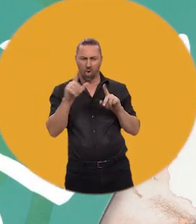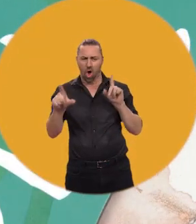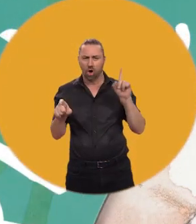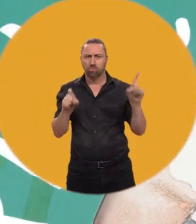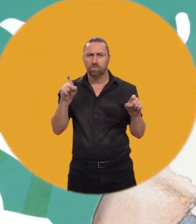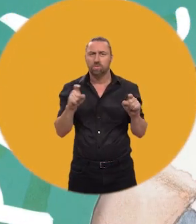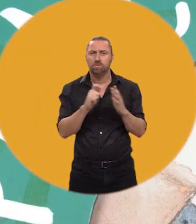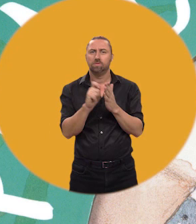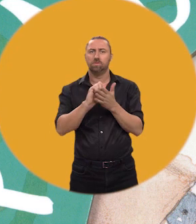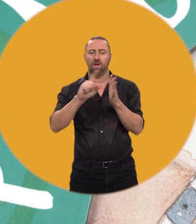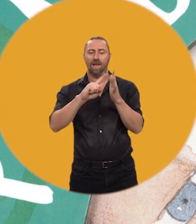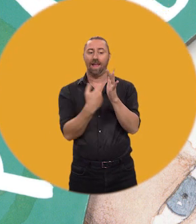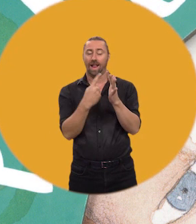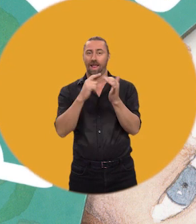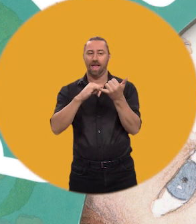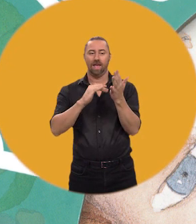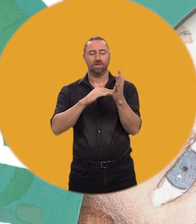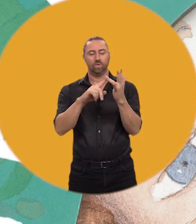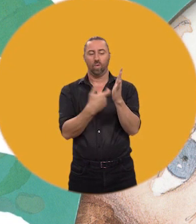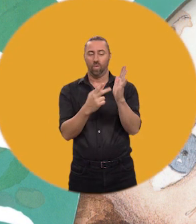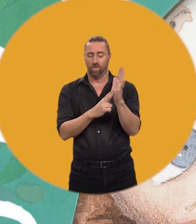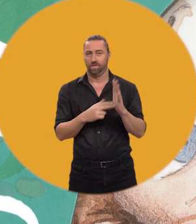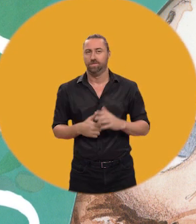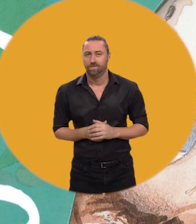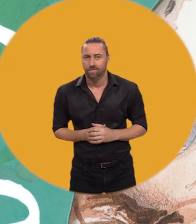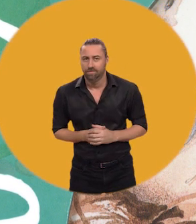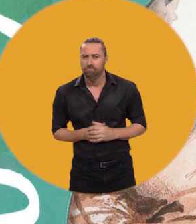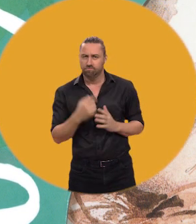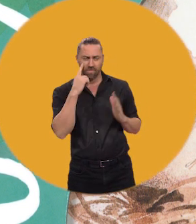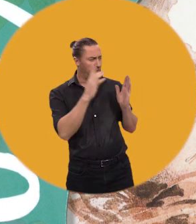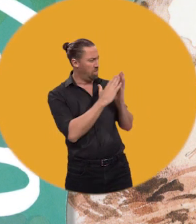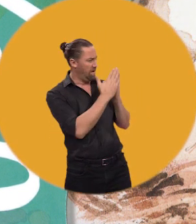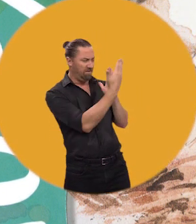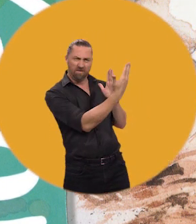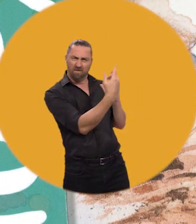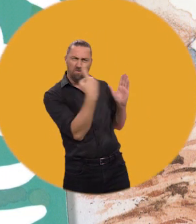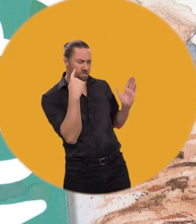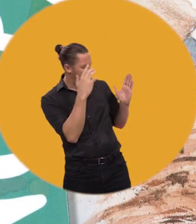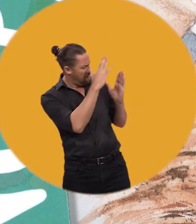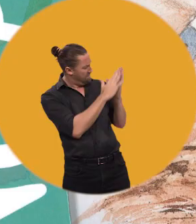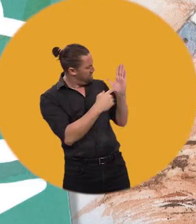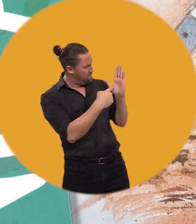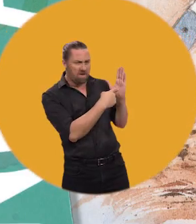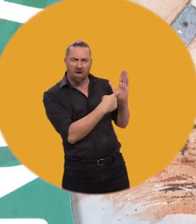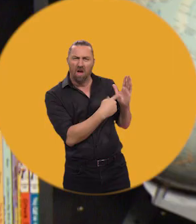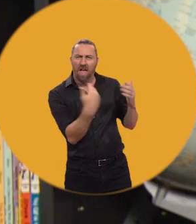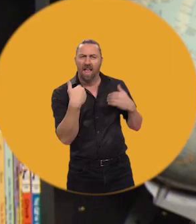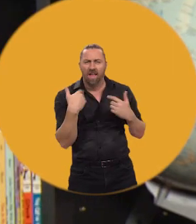written by Claire Zorn. Let's look at the cover. Sometimes we can look at the cover to give us clues,